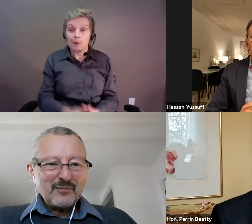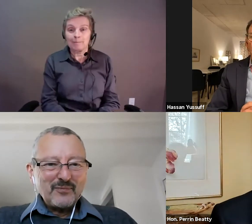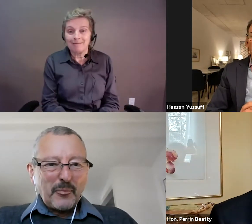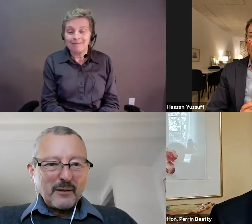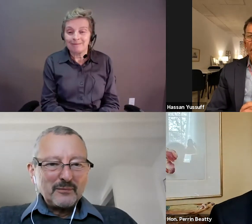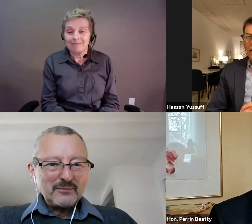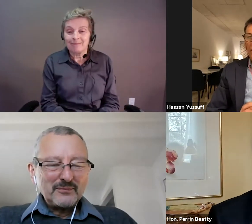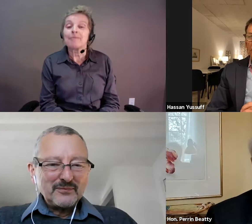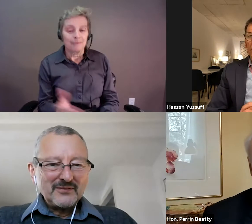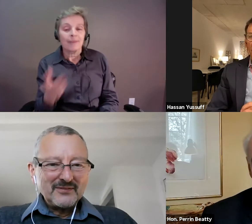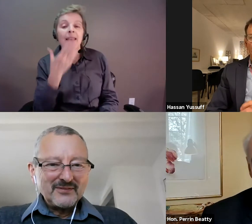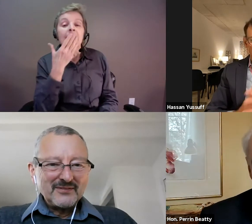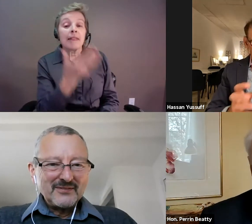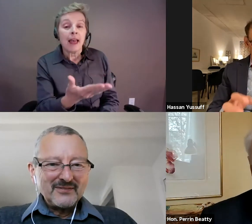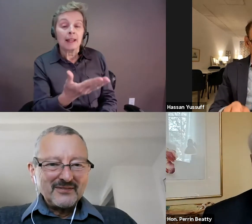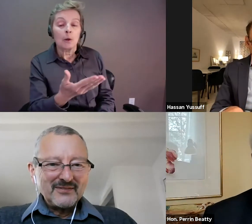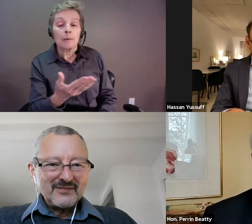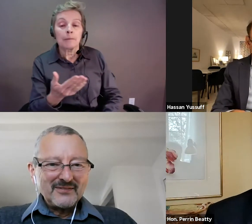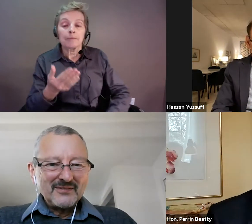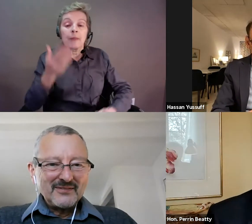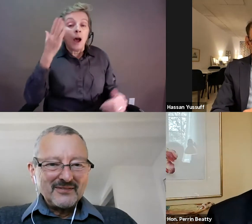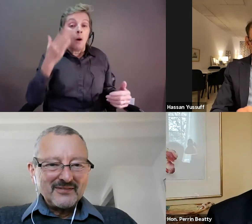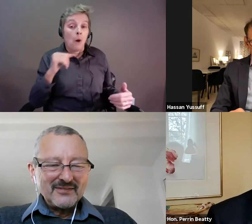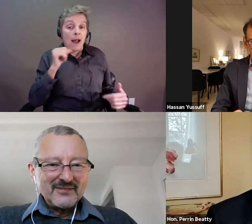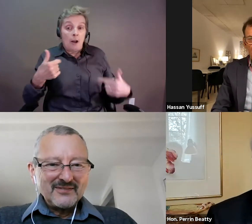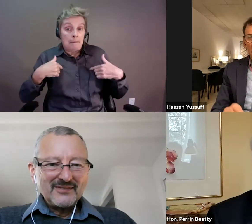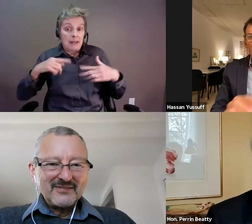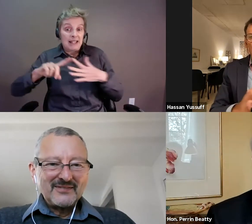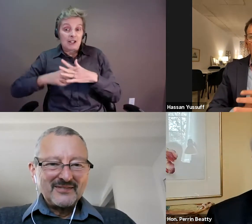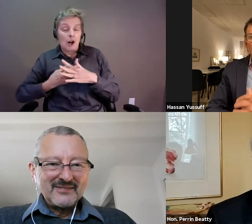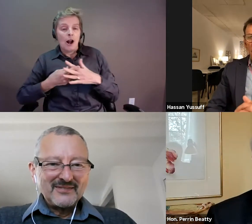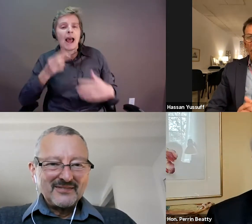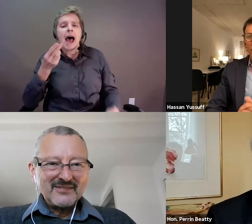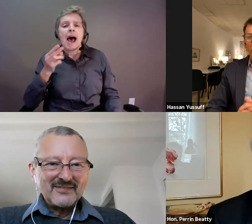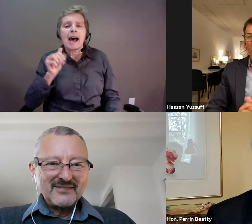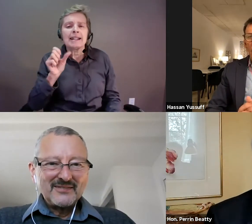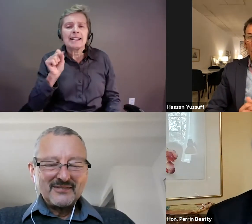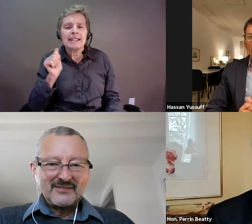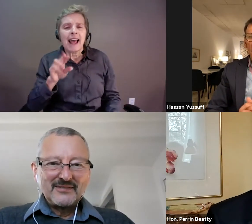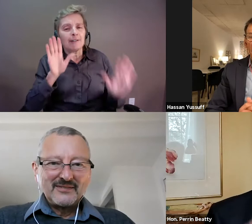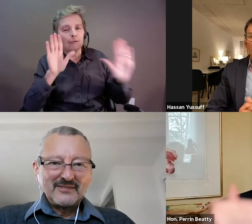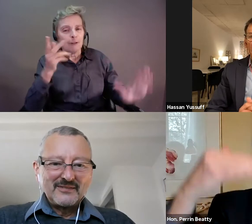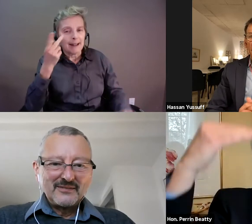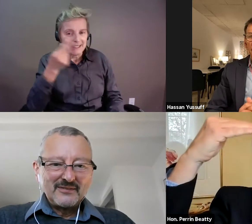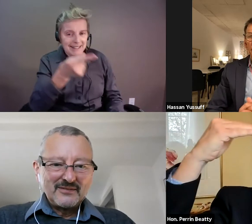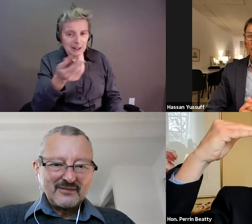Alec, thank you. Why don't I start. Hassan, great to see you again. Alec, you set